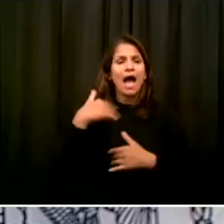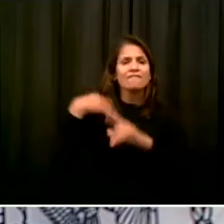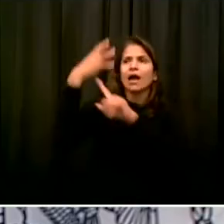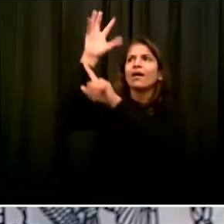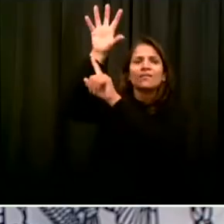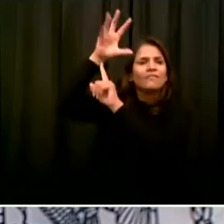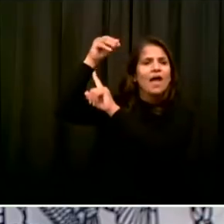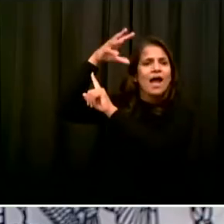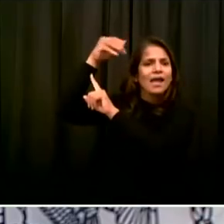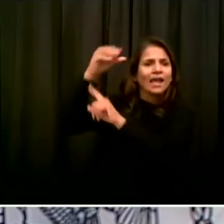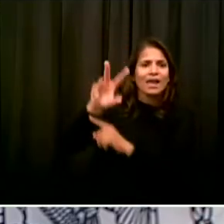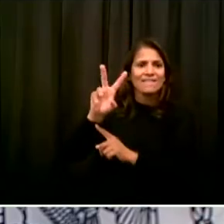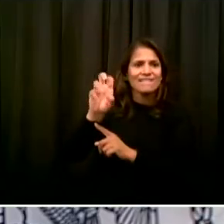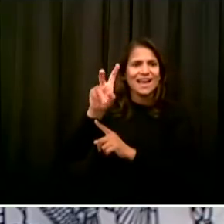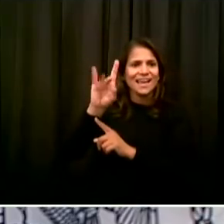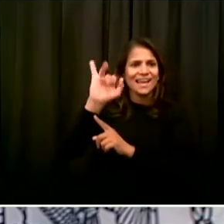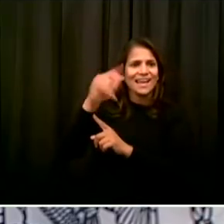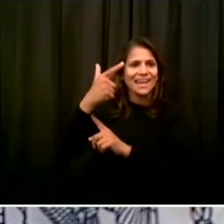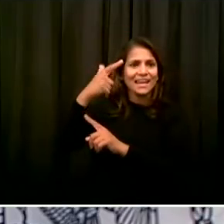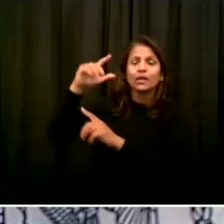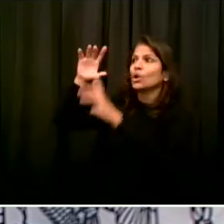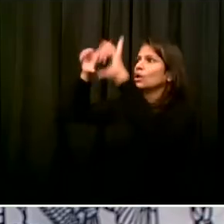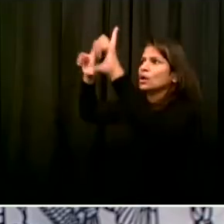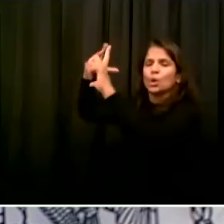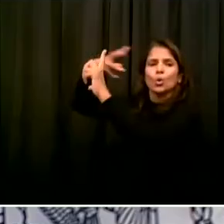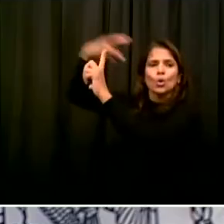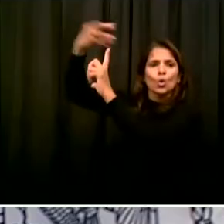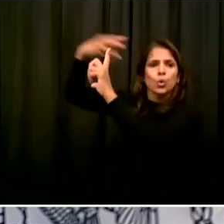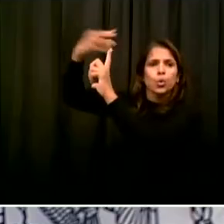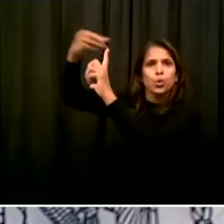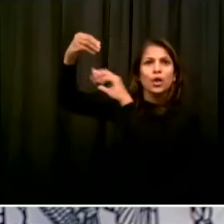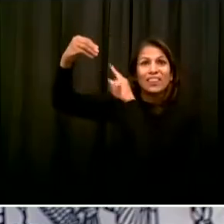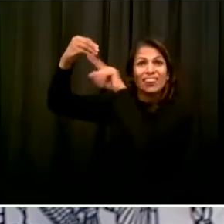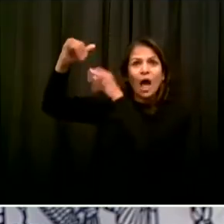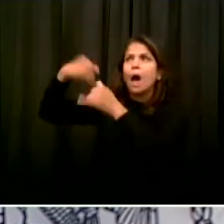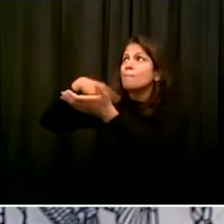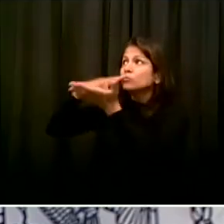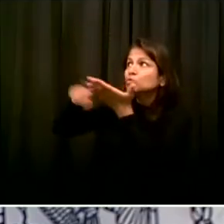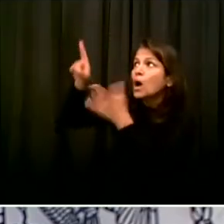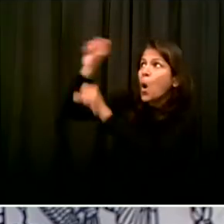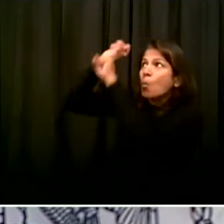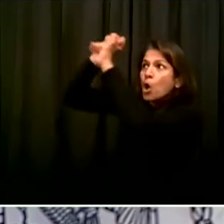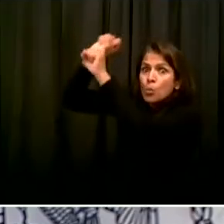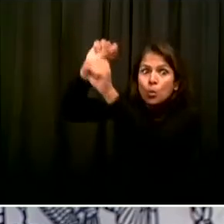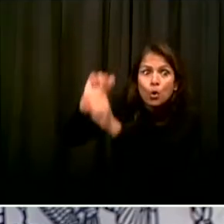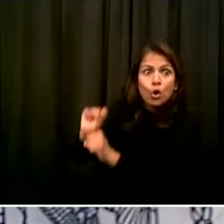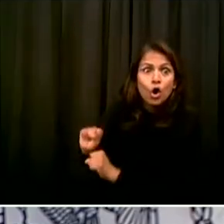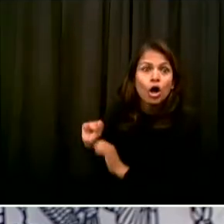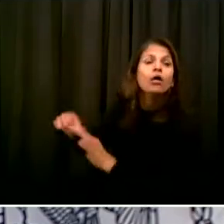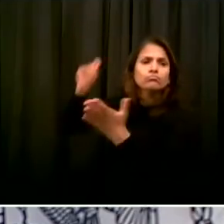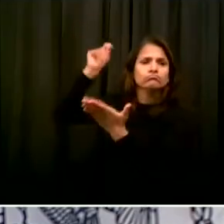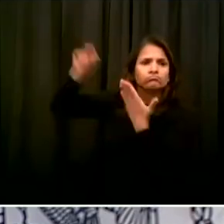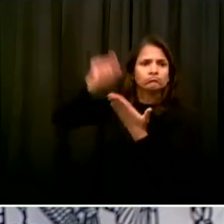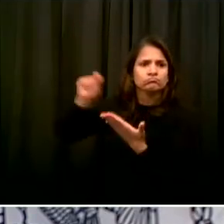THE VENTILATION POSSIBILITIES WITHIN THE BUILDING TOS EE WHATS IWORKING,F ISOMETHING